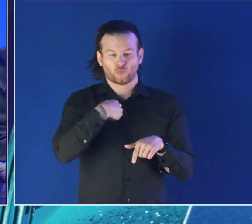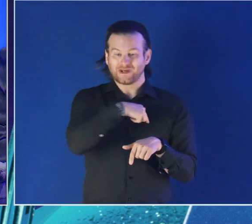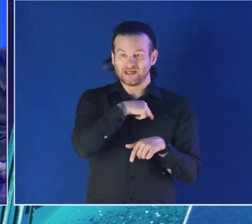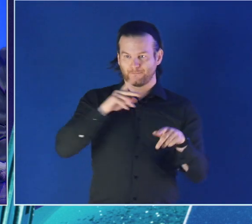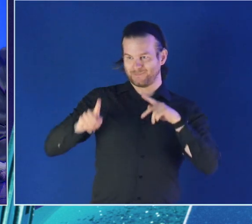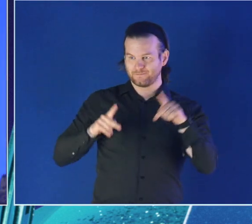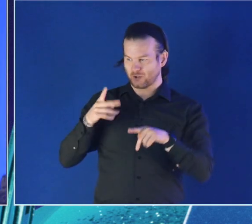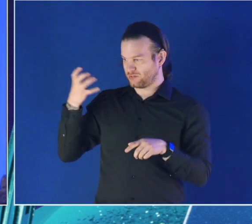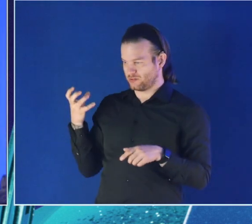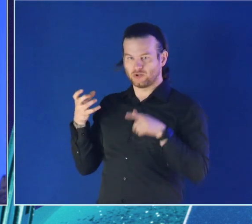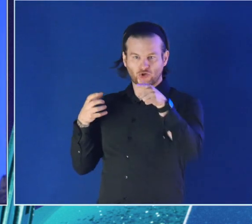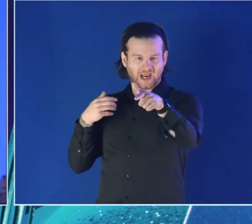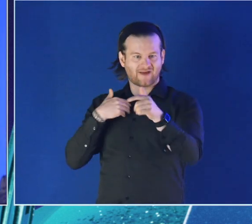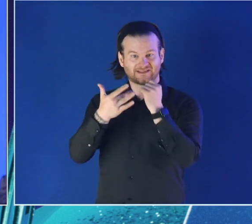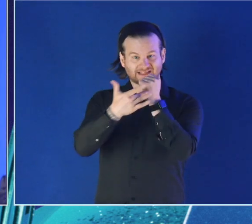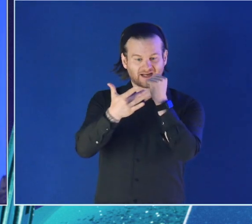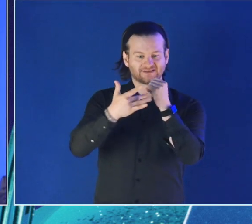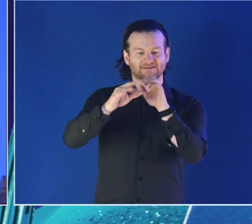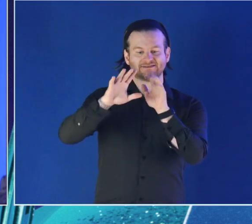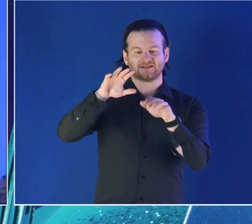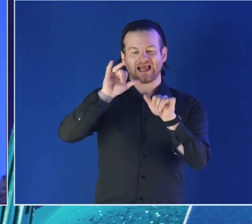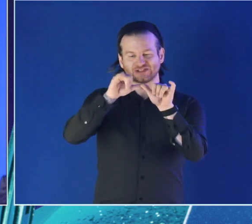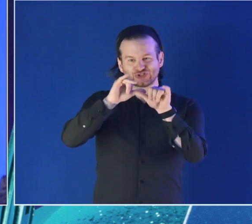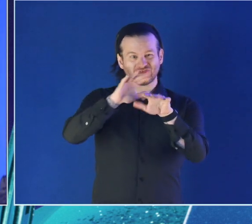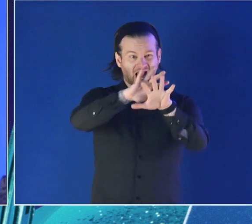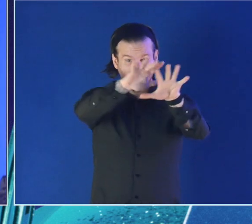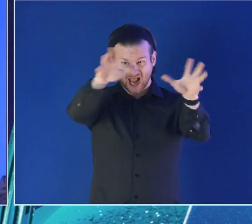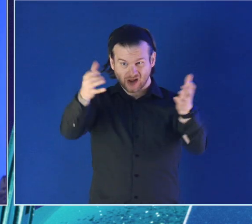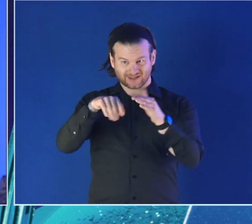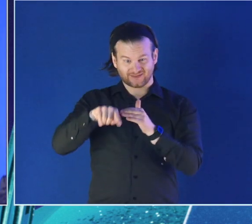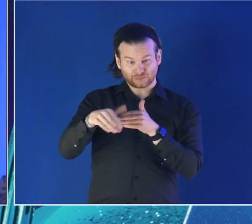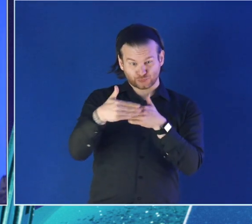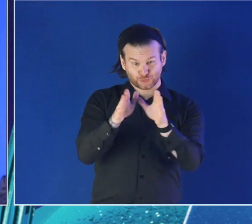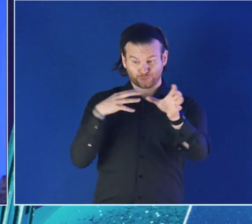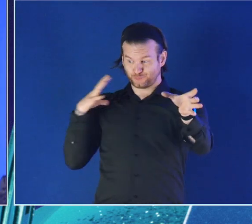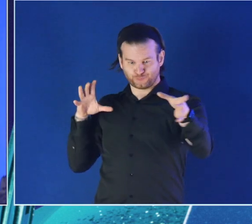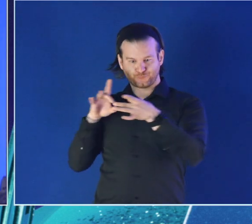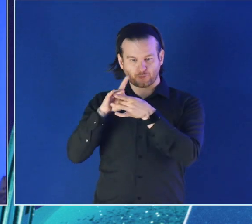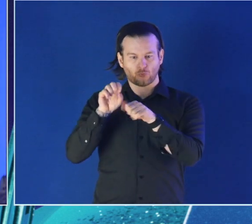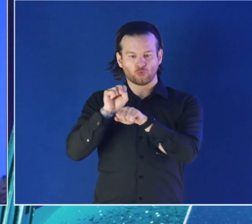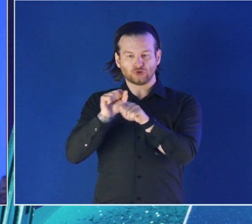of community, advocacy, industry,